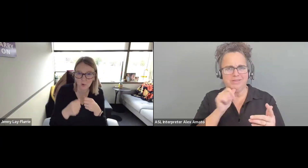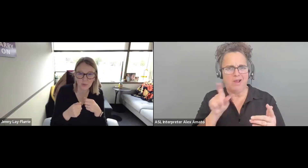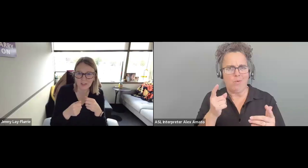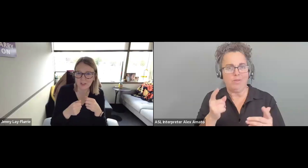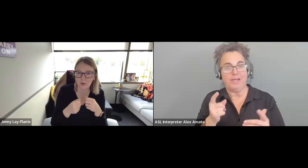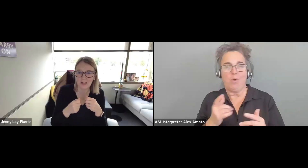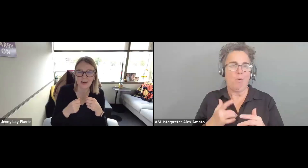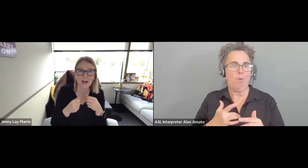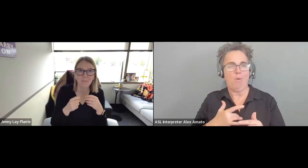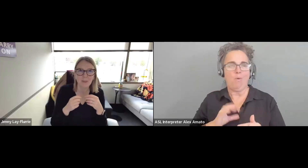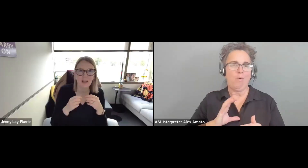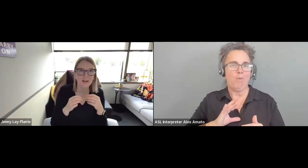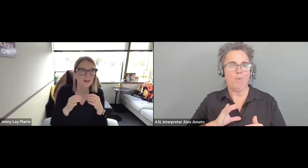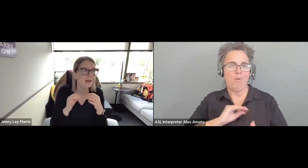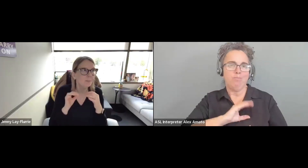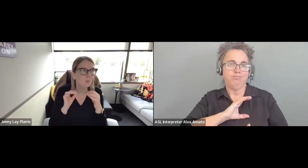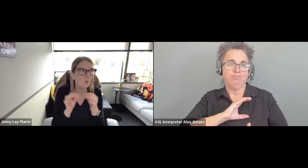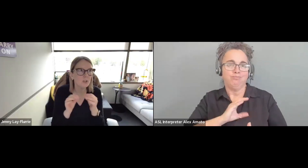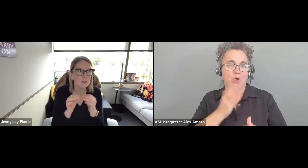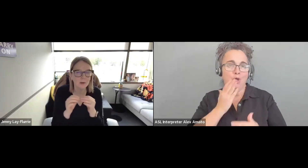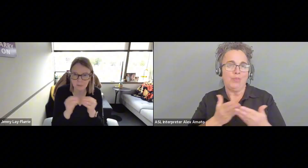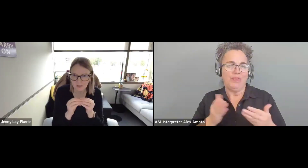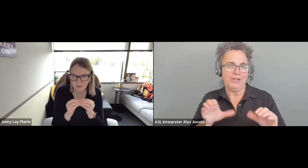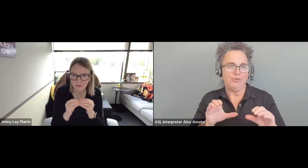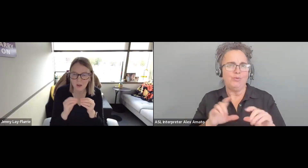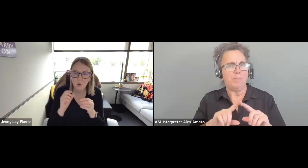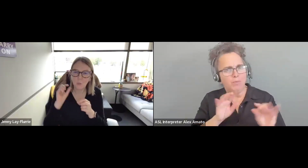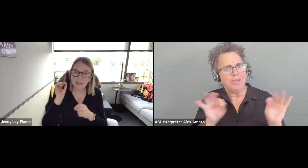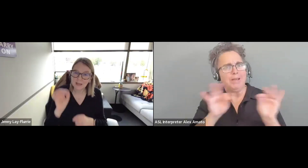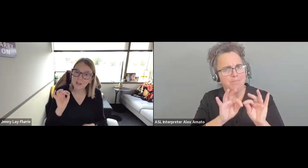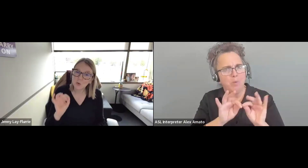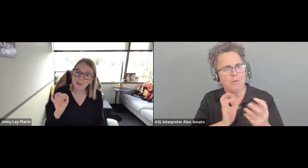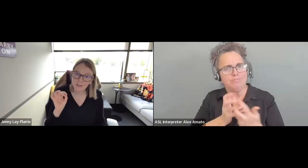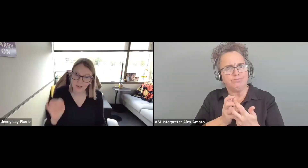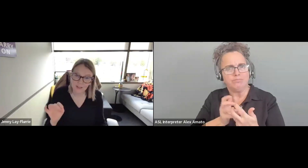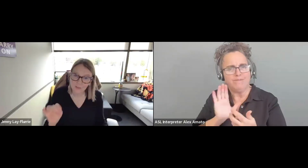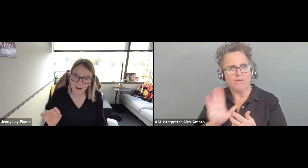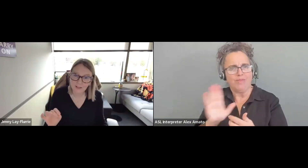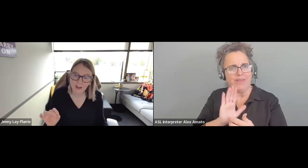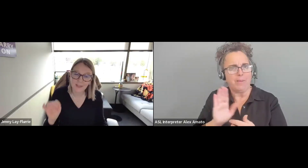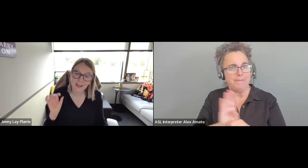but a cool thing to do and and important to my business. We needed to incentivize it.